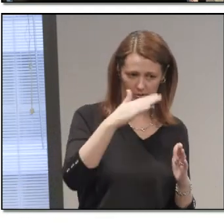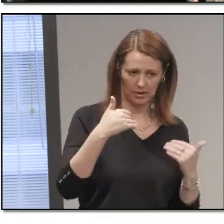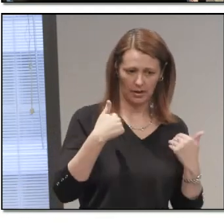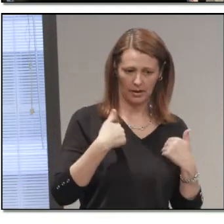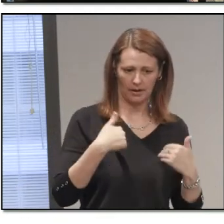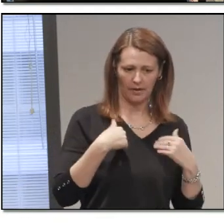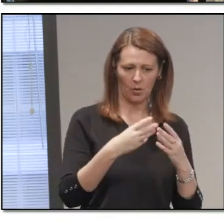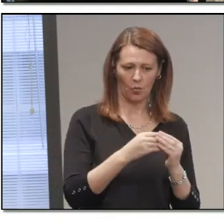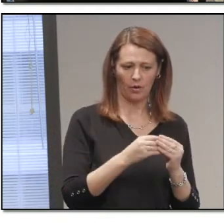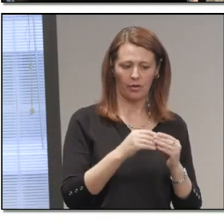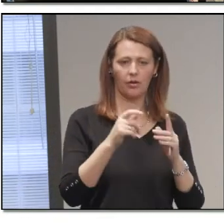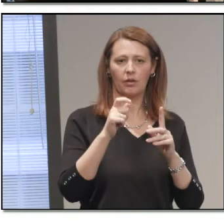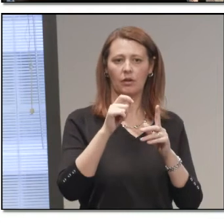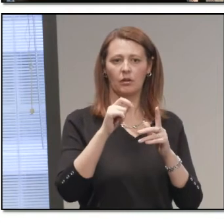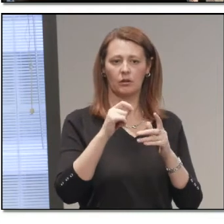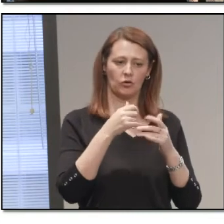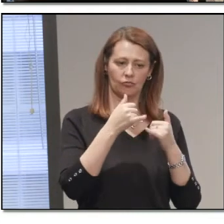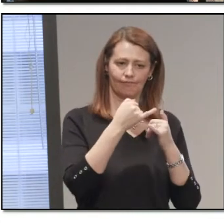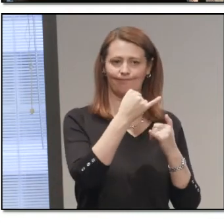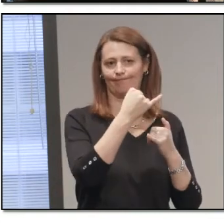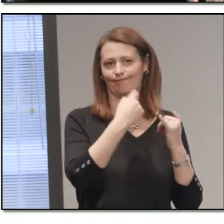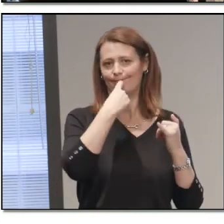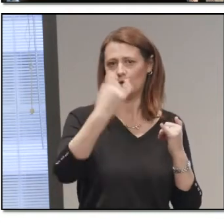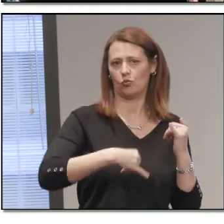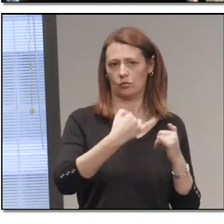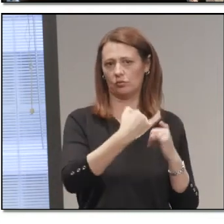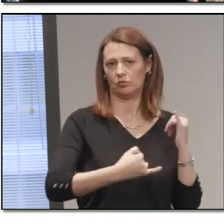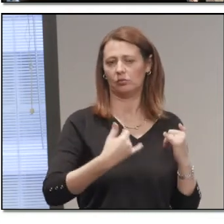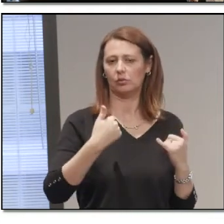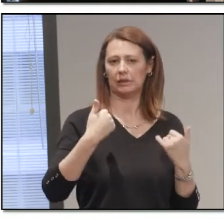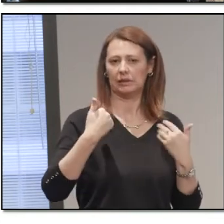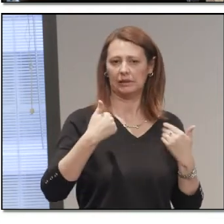with the burden of chronic disease. There's been a major shift in that global burden of disease.